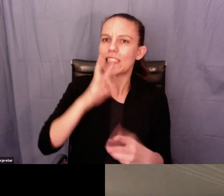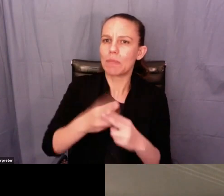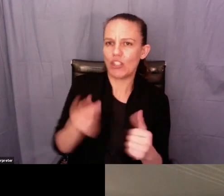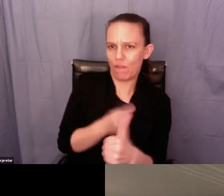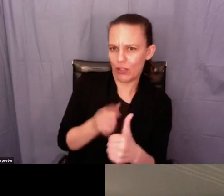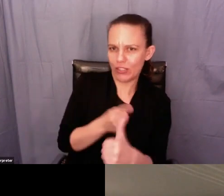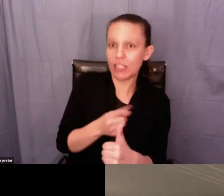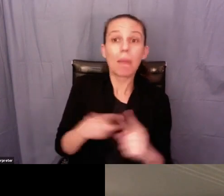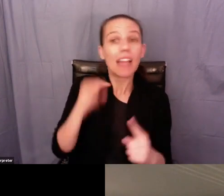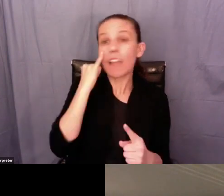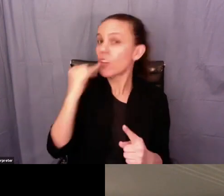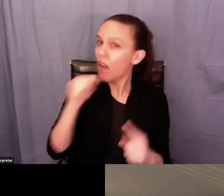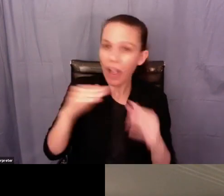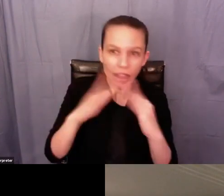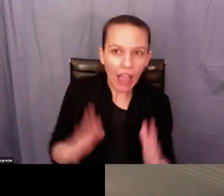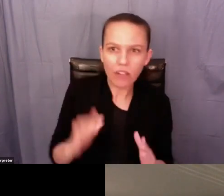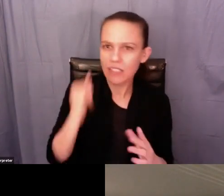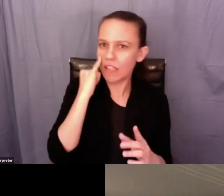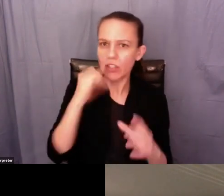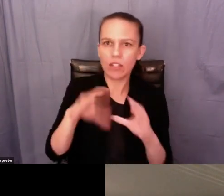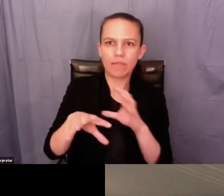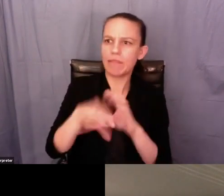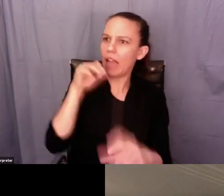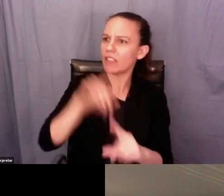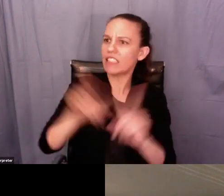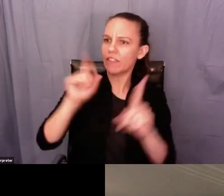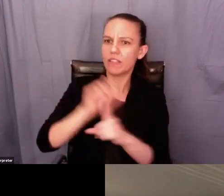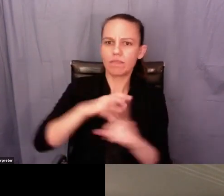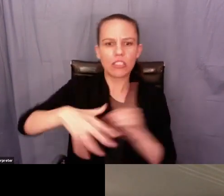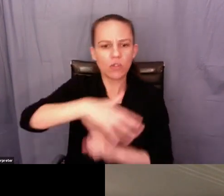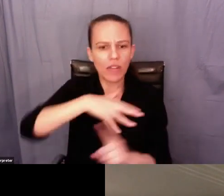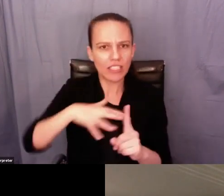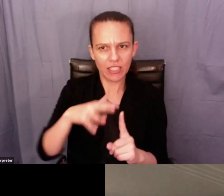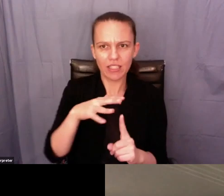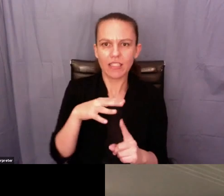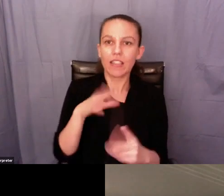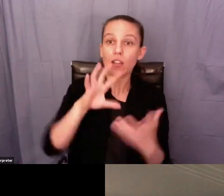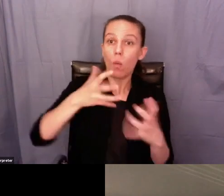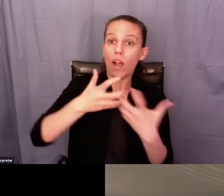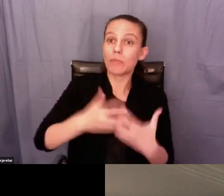has not got a high degree of integrability into any context because you are not there you arenot in the situation